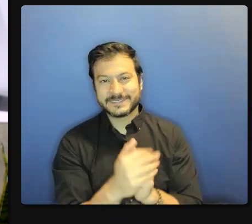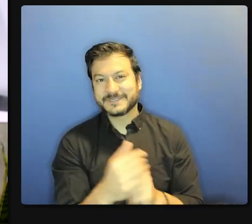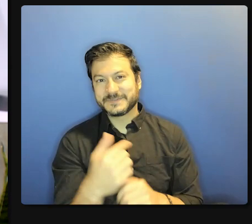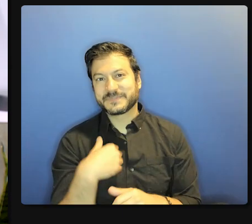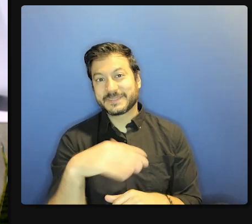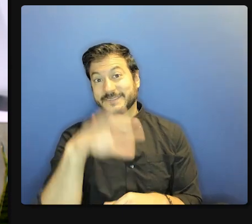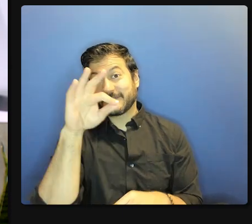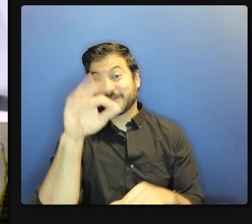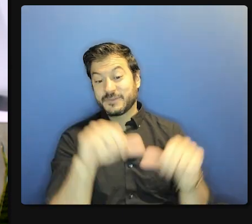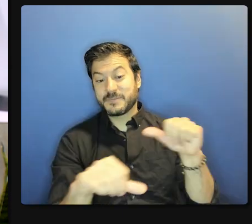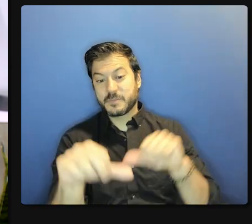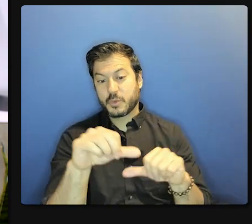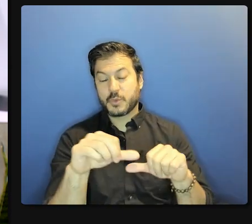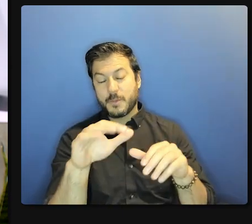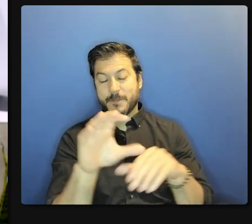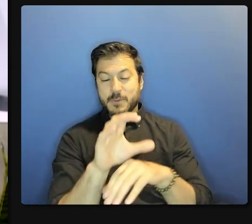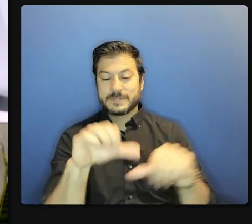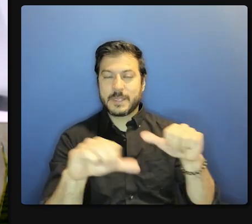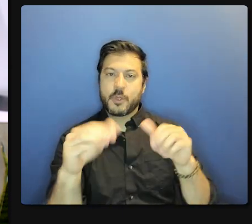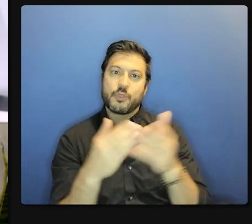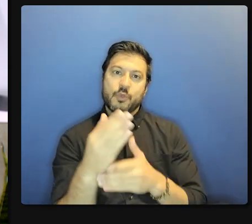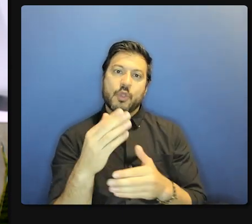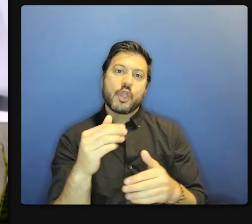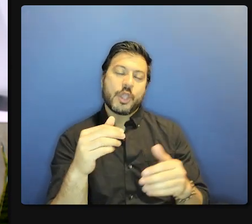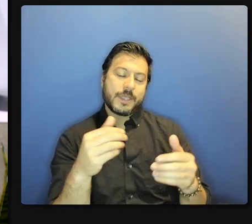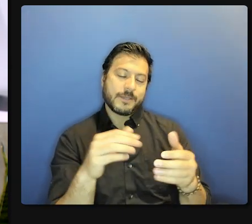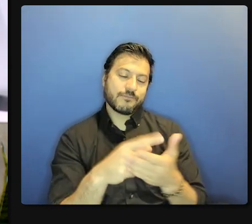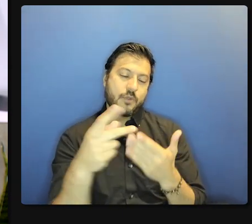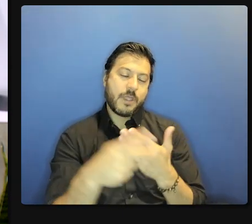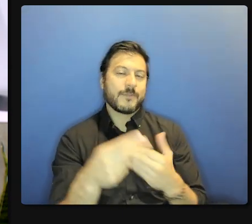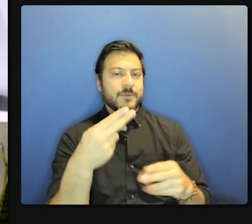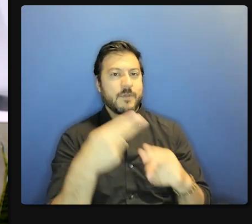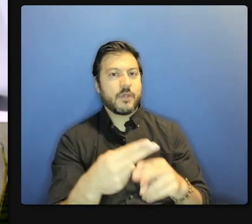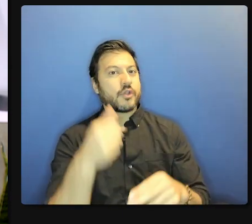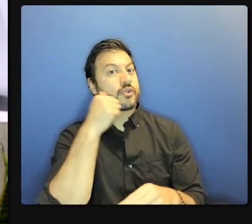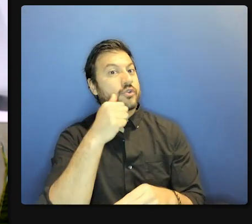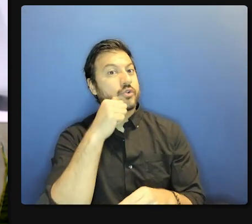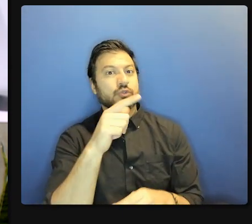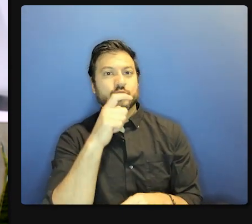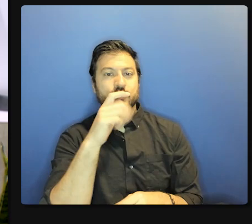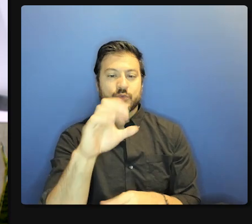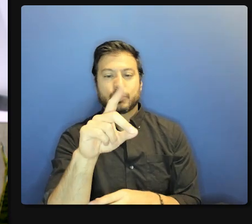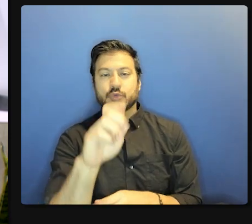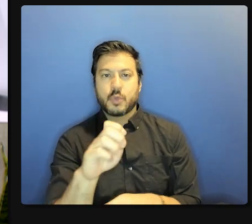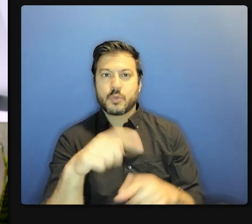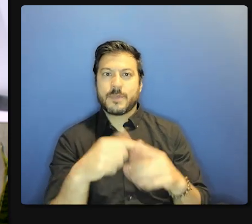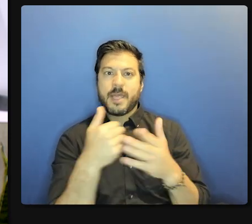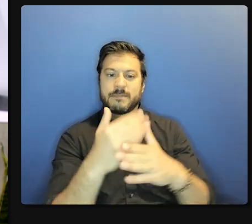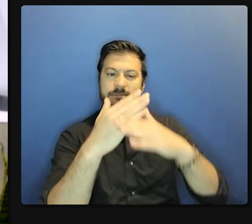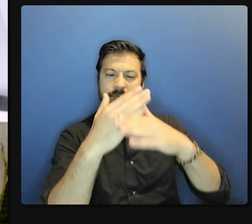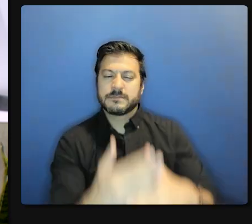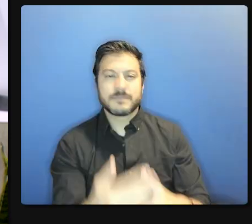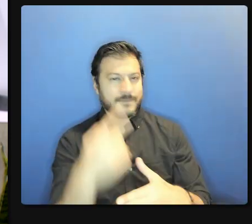I discovered computer science through Girls Who Code which seeks to lower the barrier of entry to computer science education.